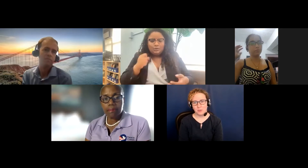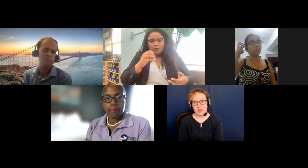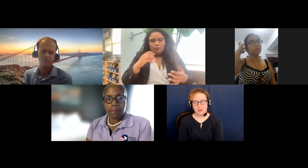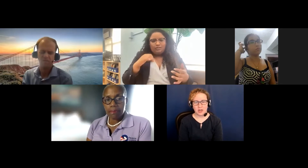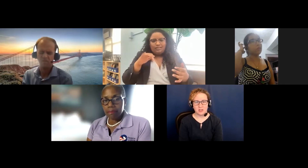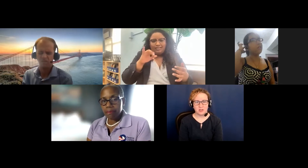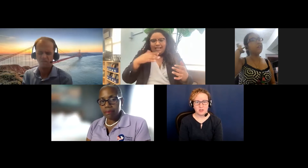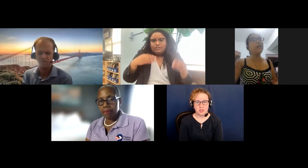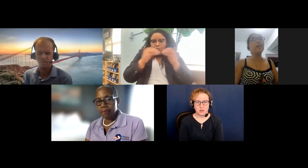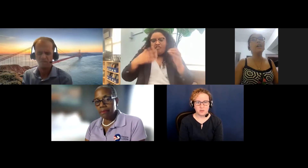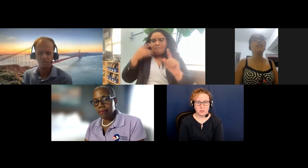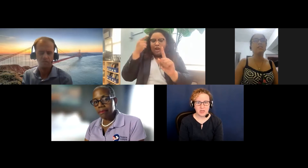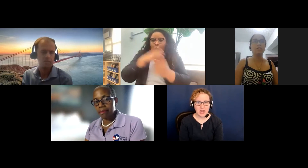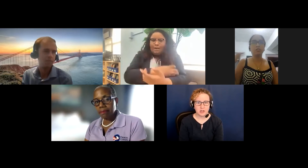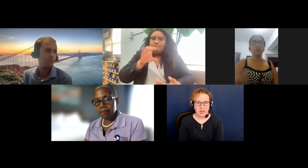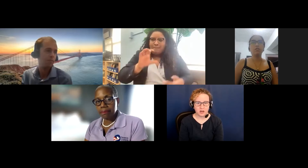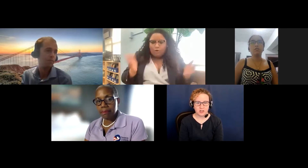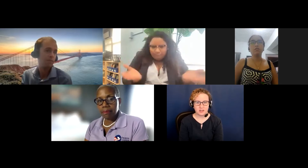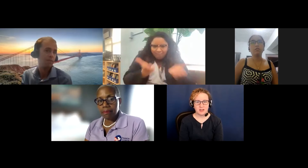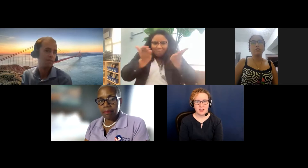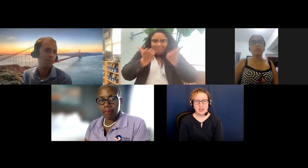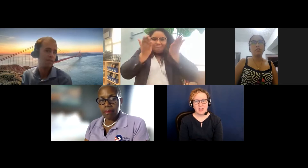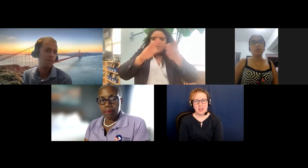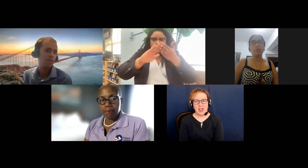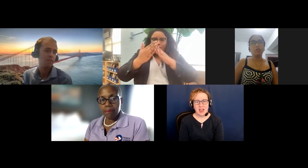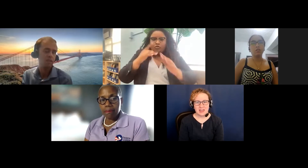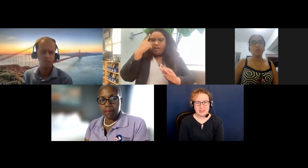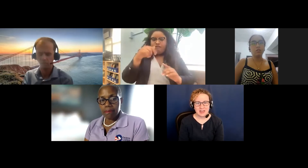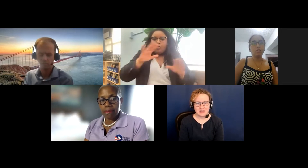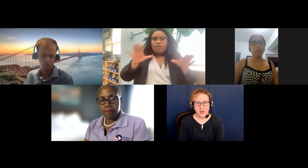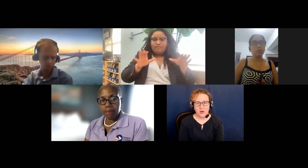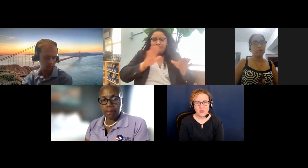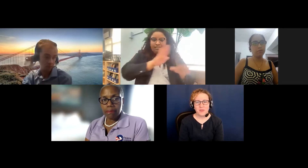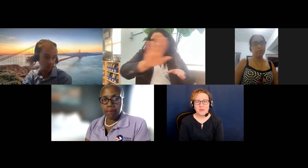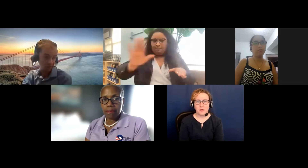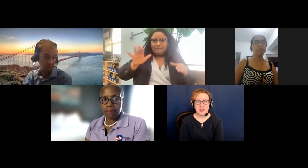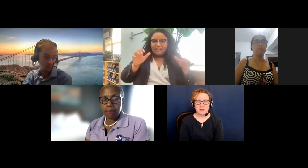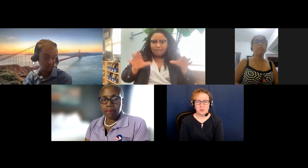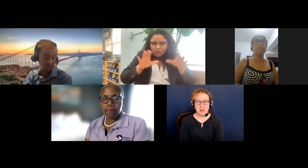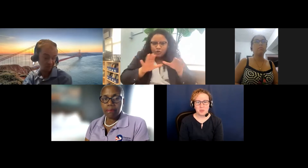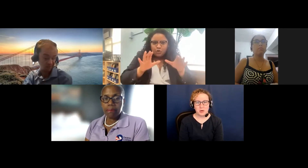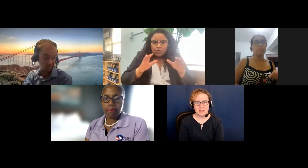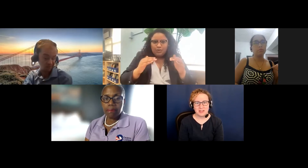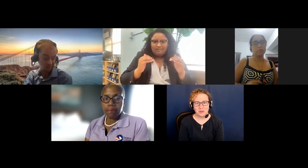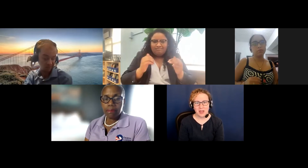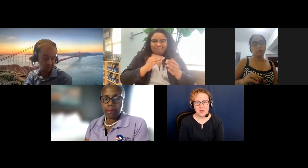but trying to be caretakers. For me, it was important to help